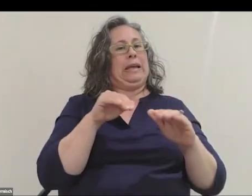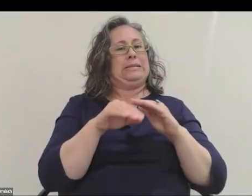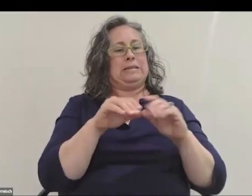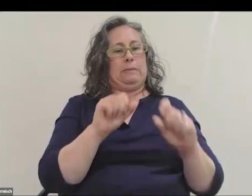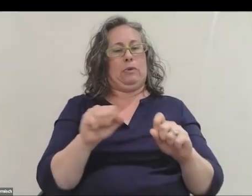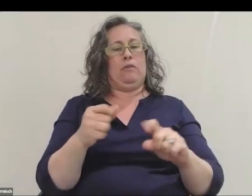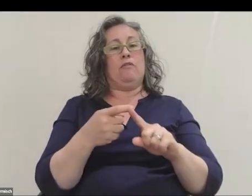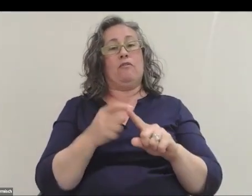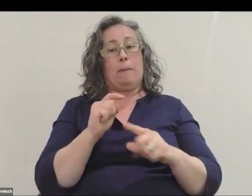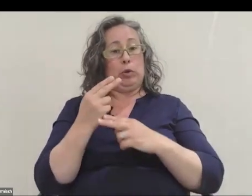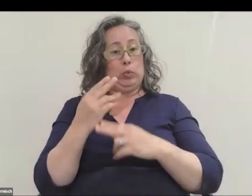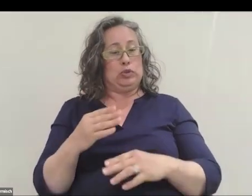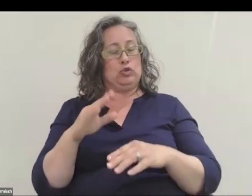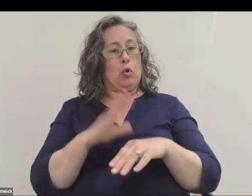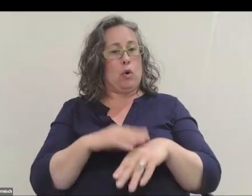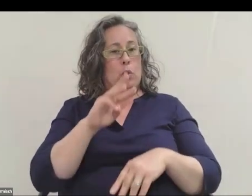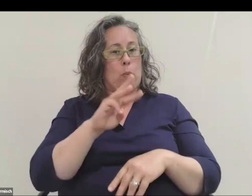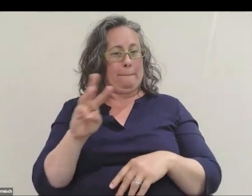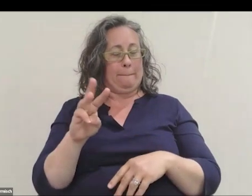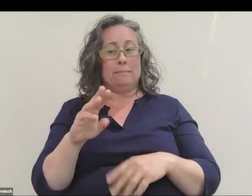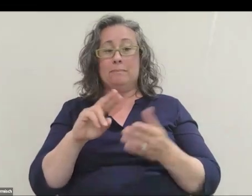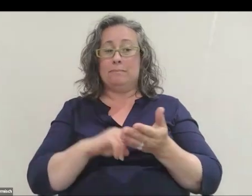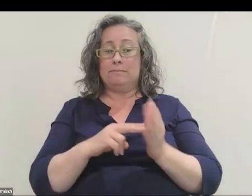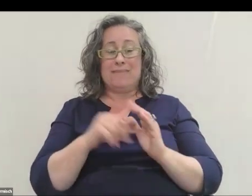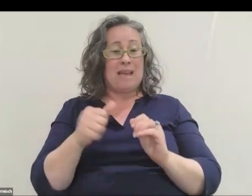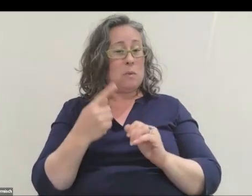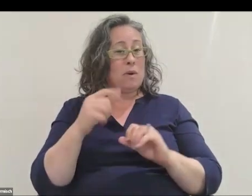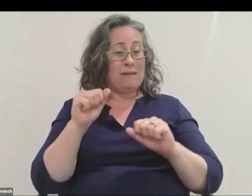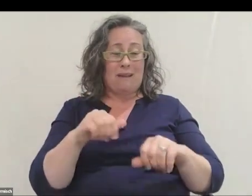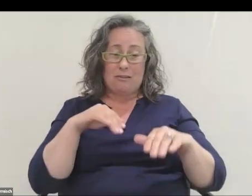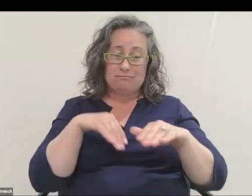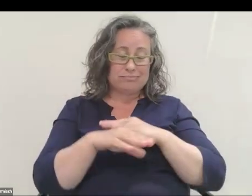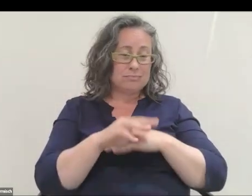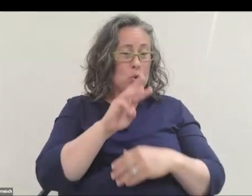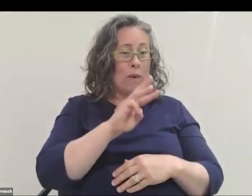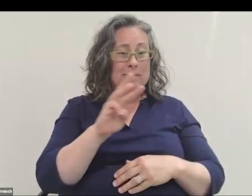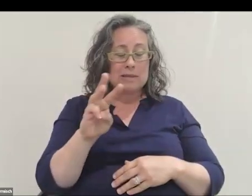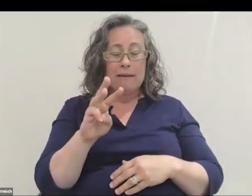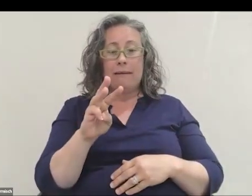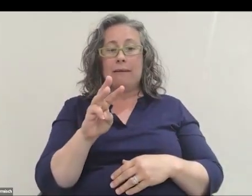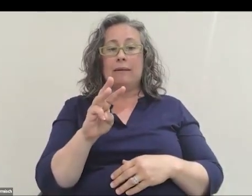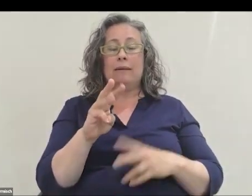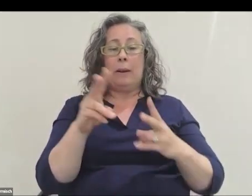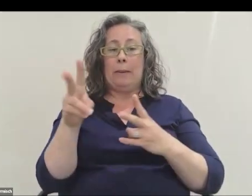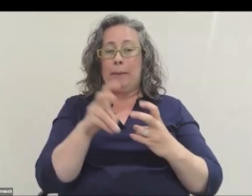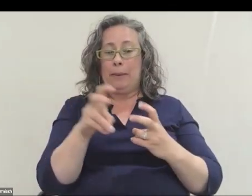to users from our website. Anybody can go online onto our website